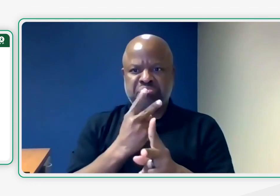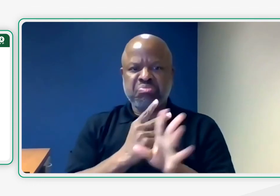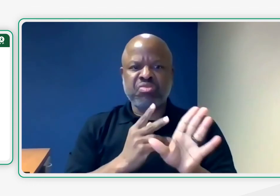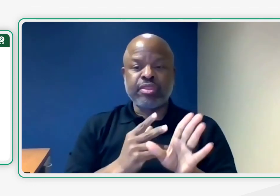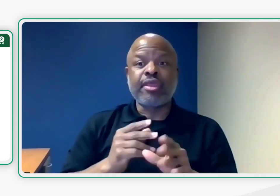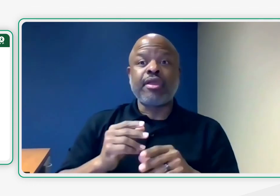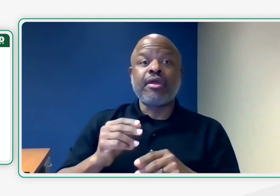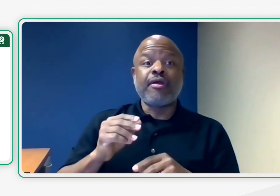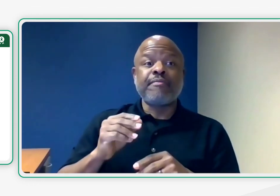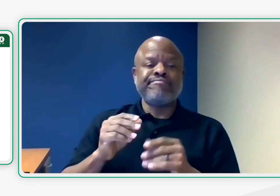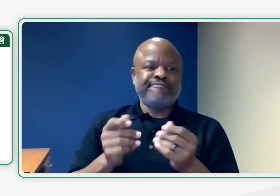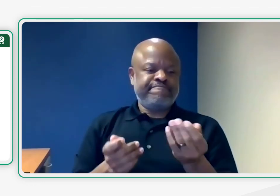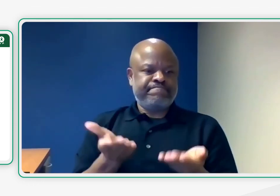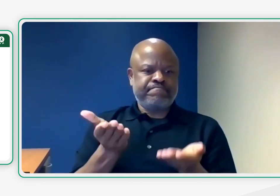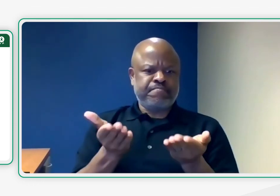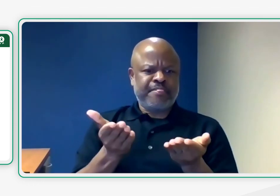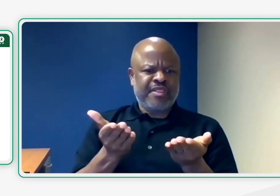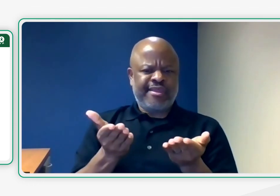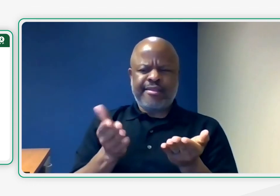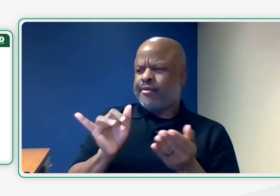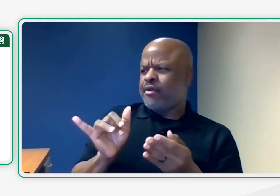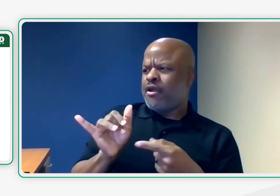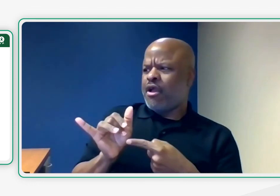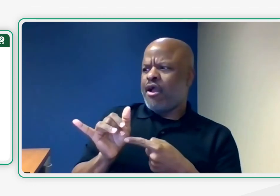Like, my goal is to save 10% of my annual income.